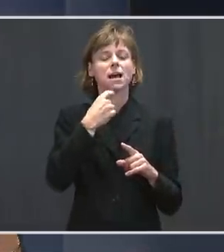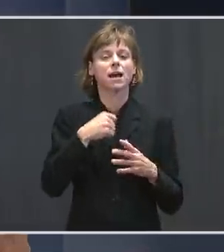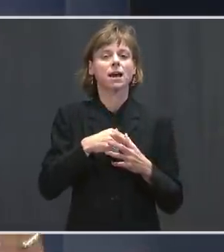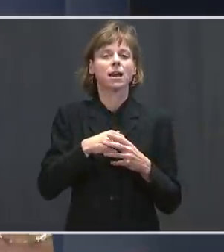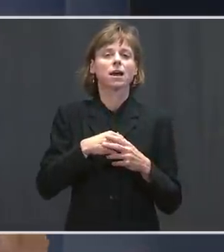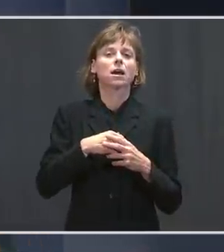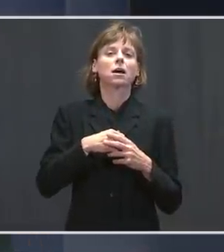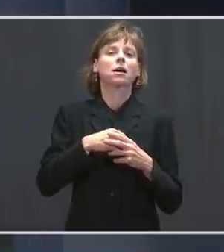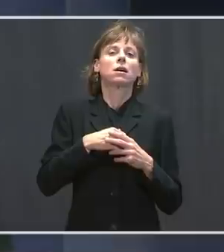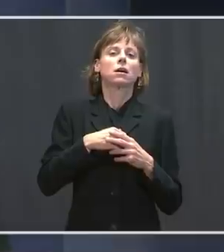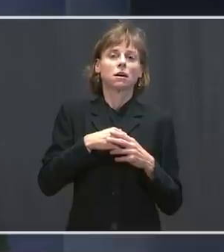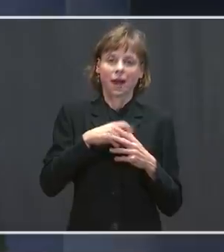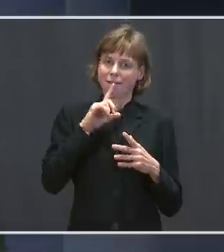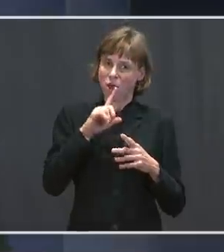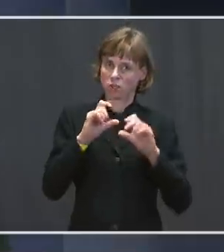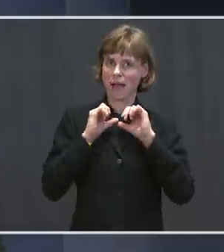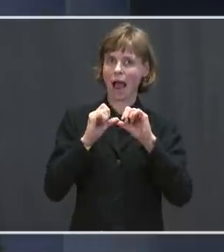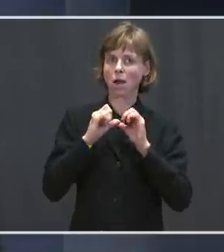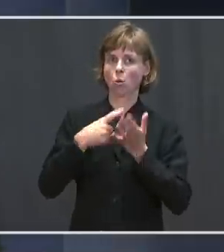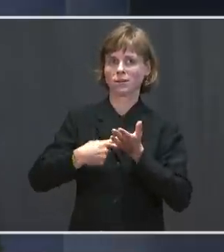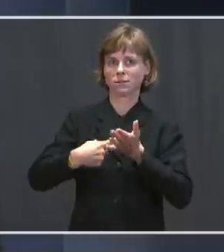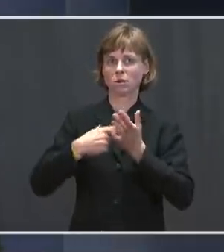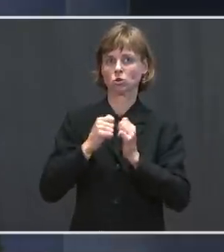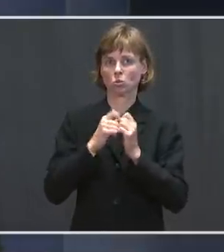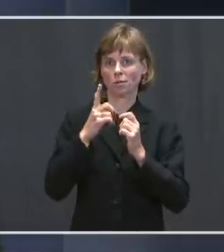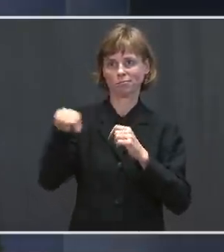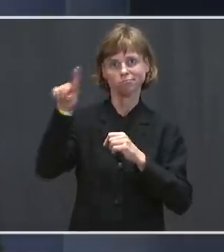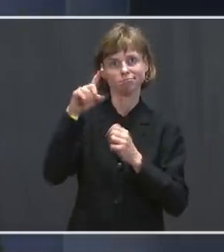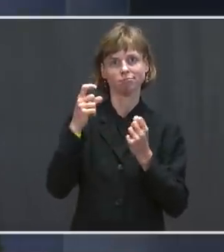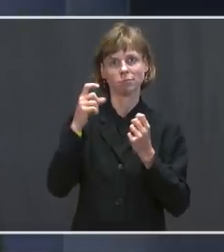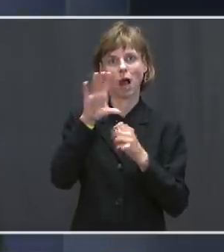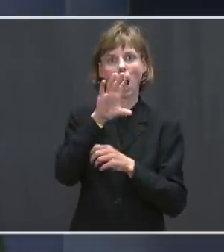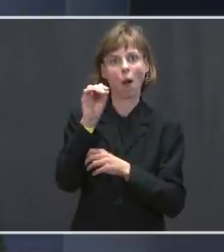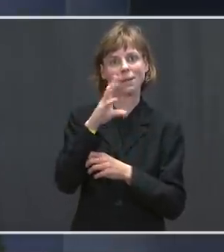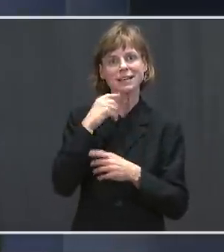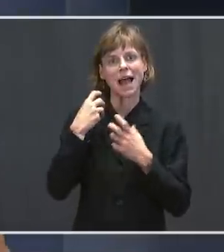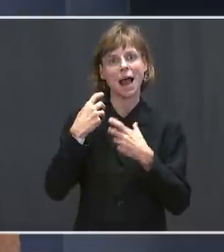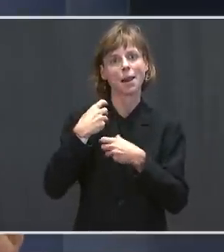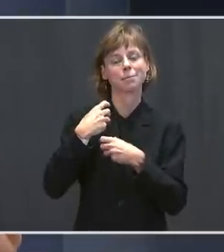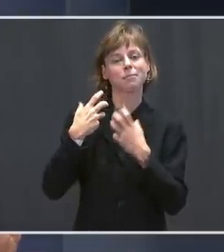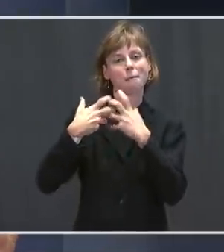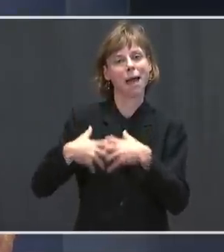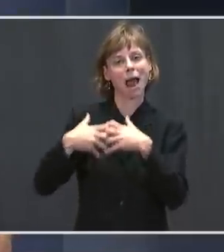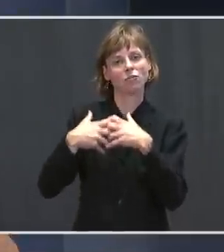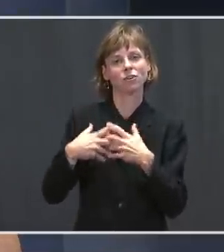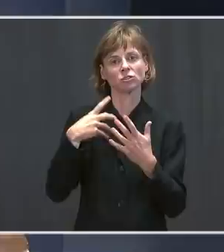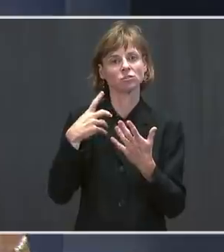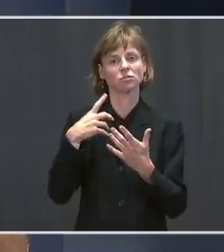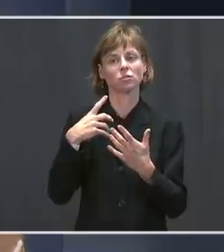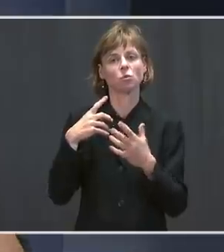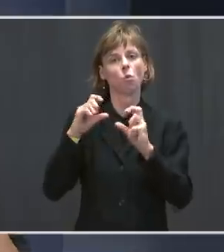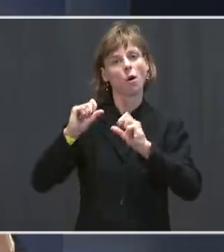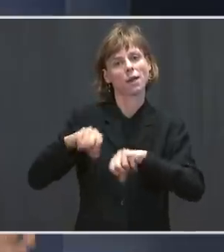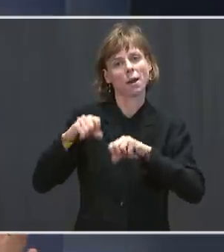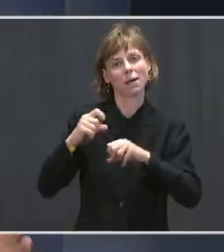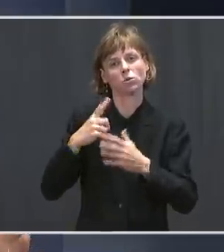one, there are ongoing conversations with companies and manufacturers about capacity and what steps could be taken. And as I mentioned the ratings